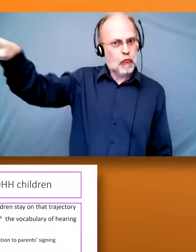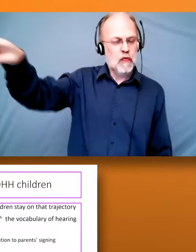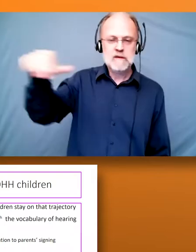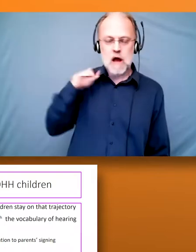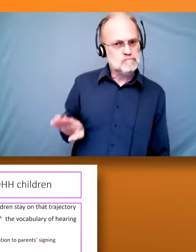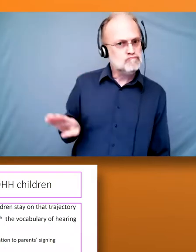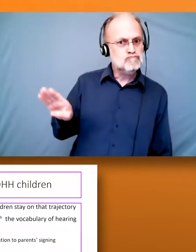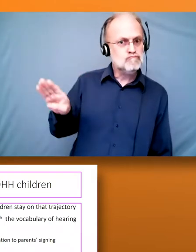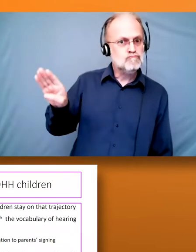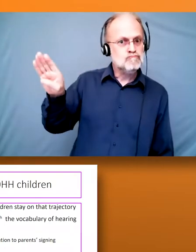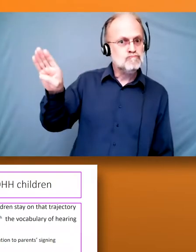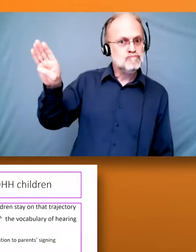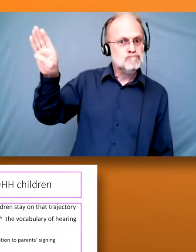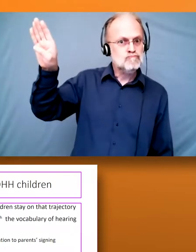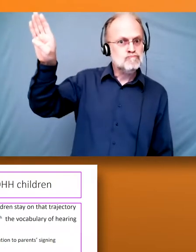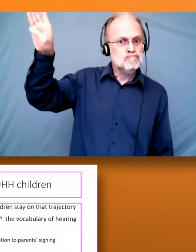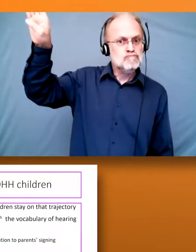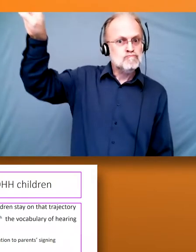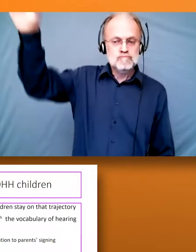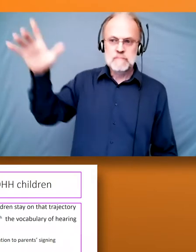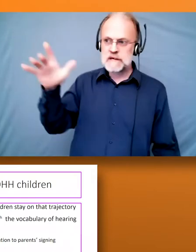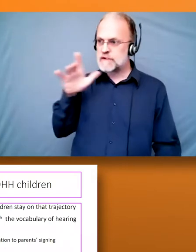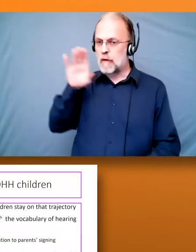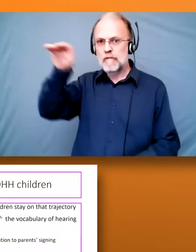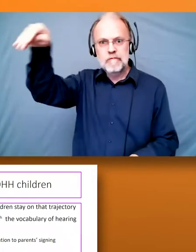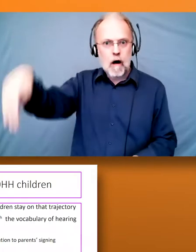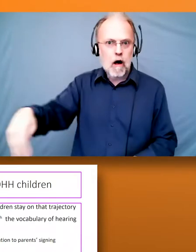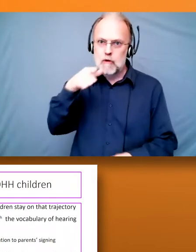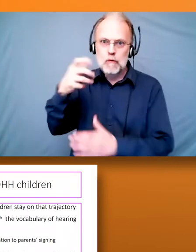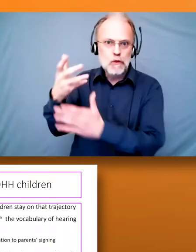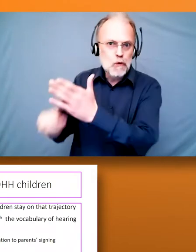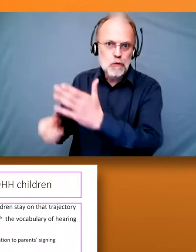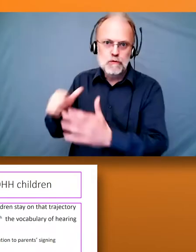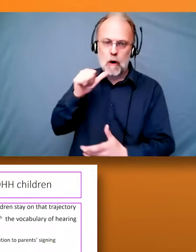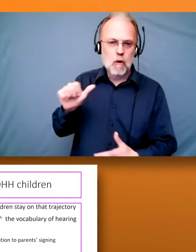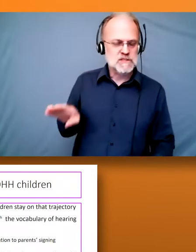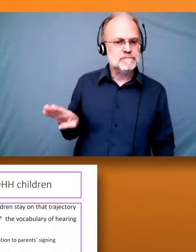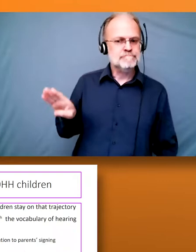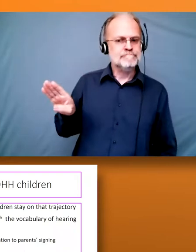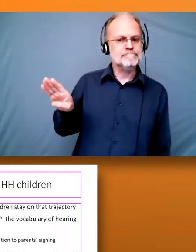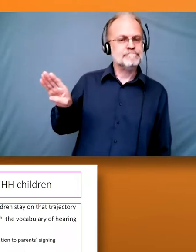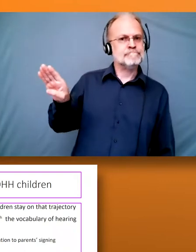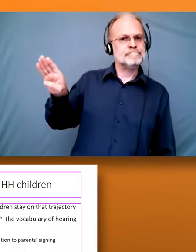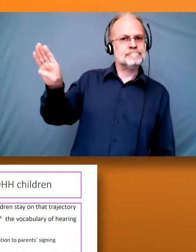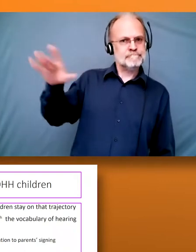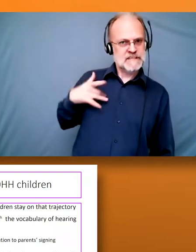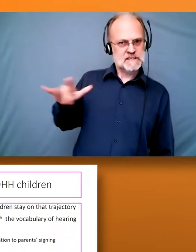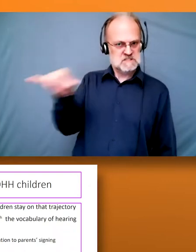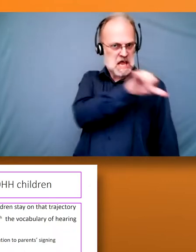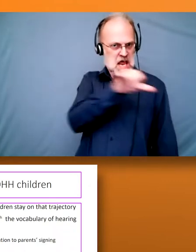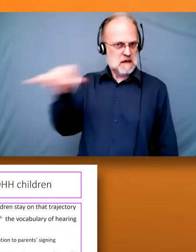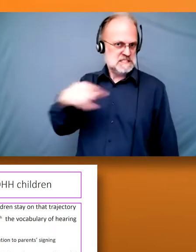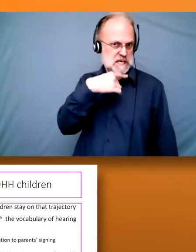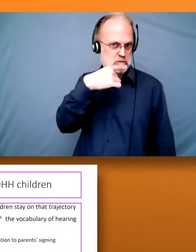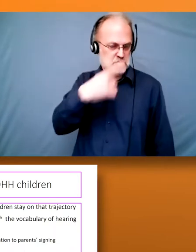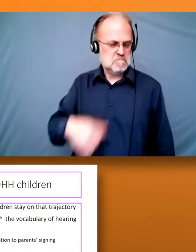So whatever it is, they just keep going, they don't really plateau. They don't fall off, you know, they just kind of keep going.